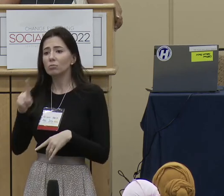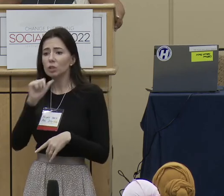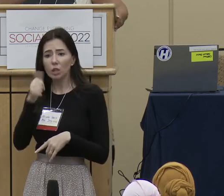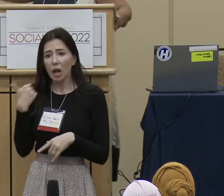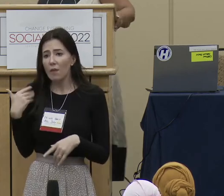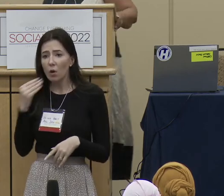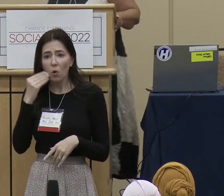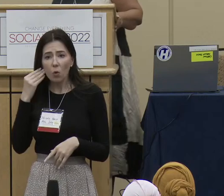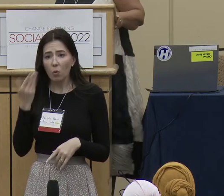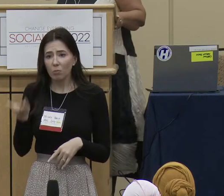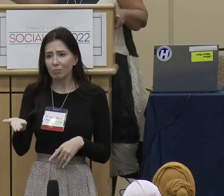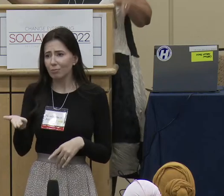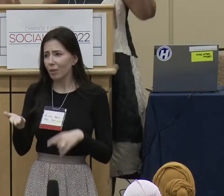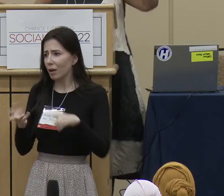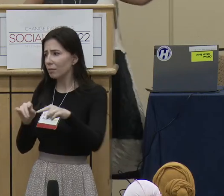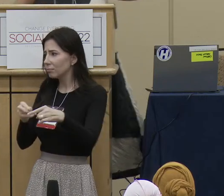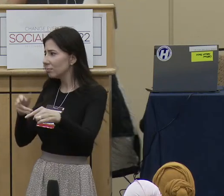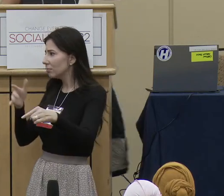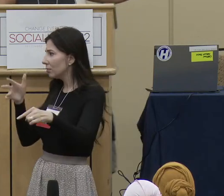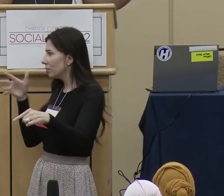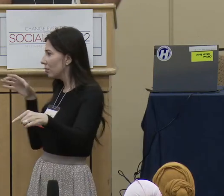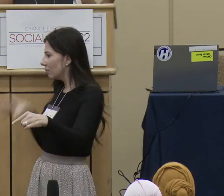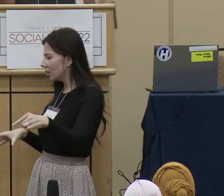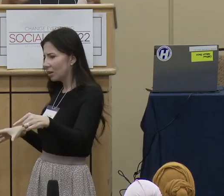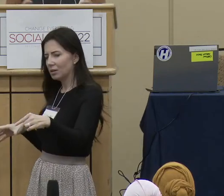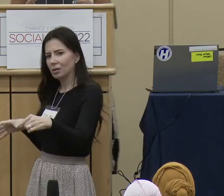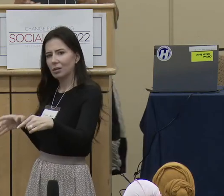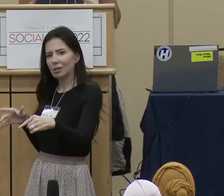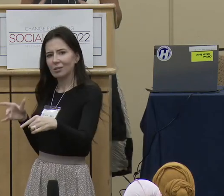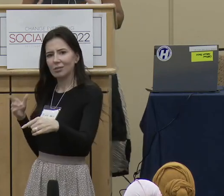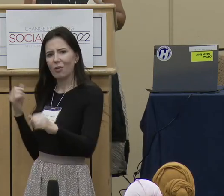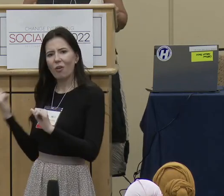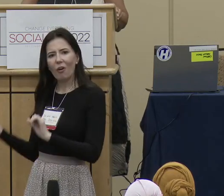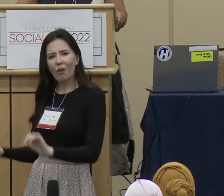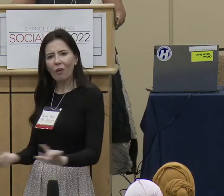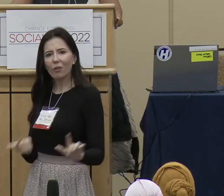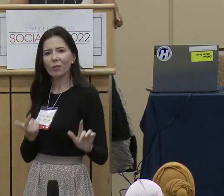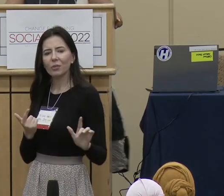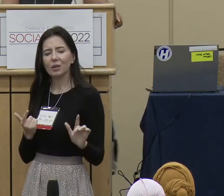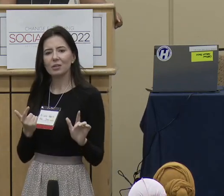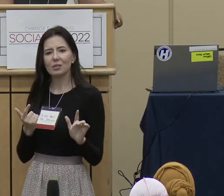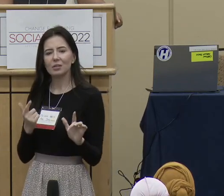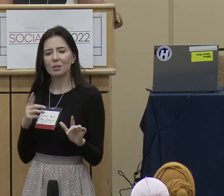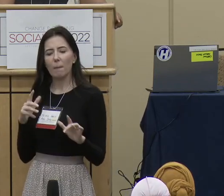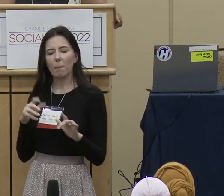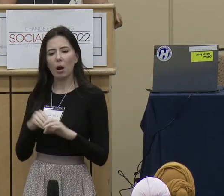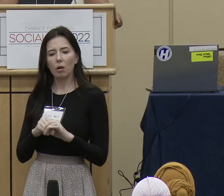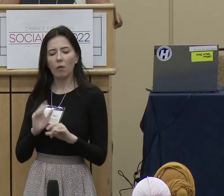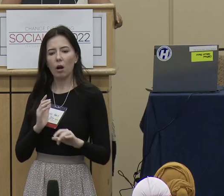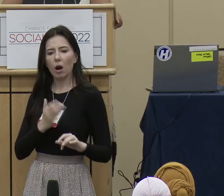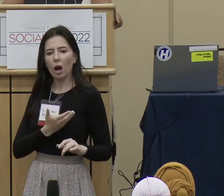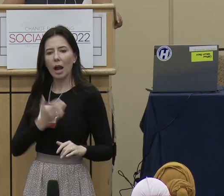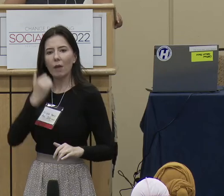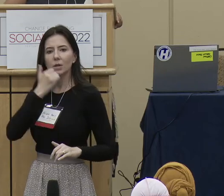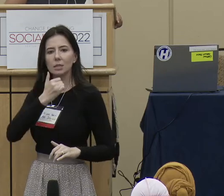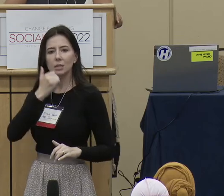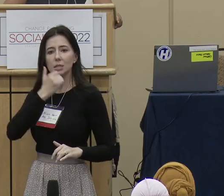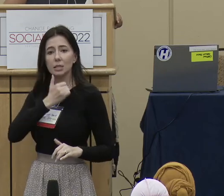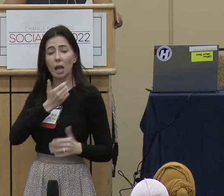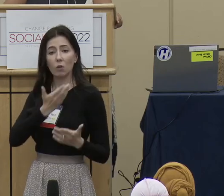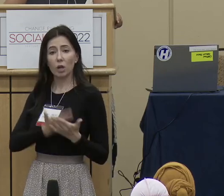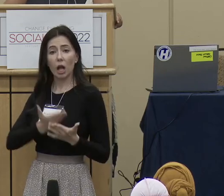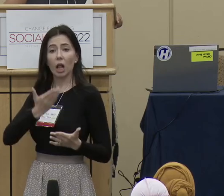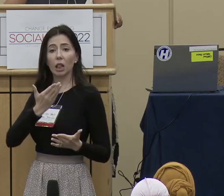we've tried almost every way, to find housing for her